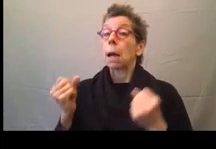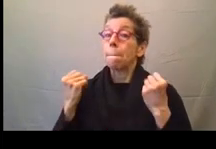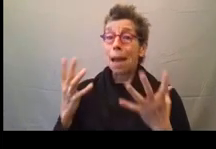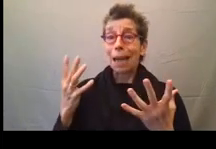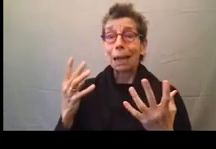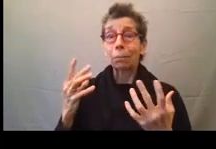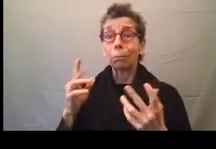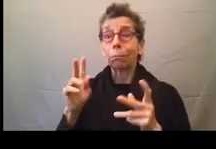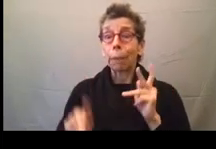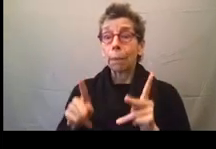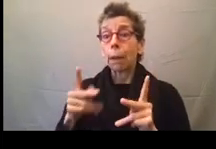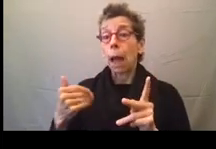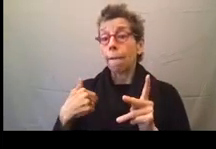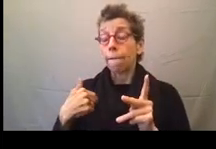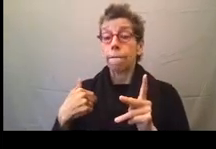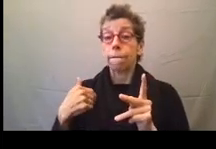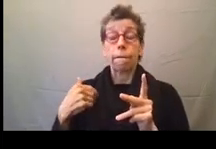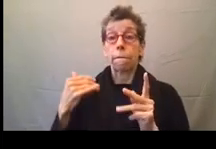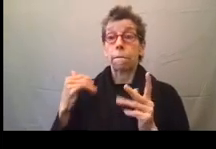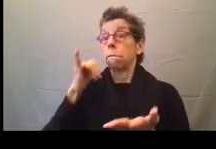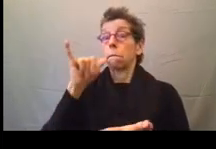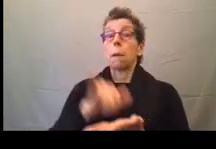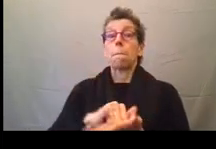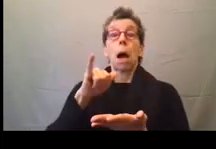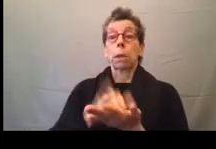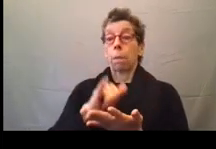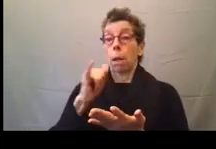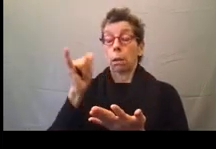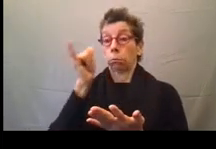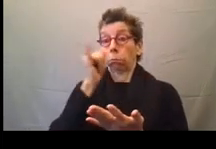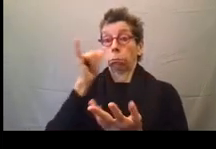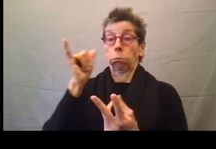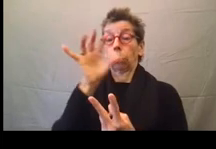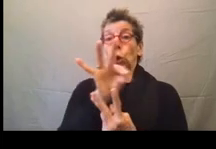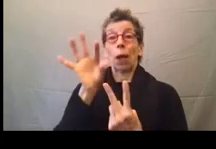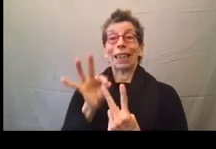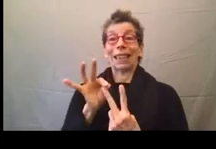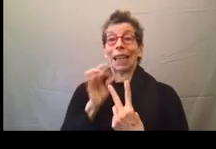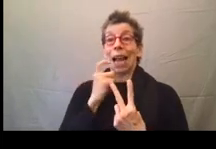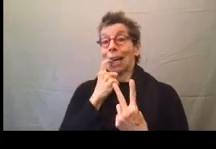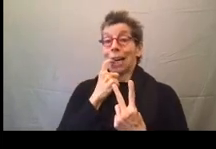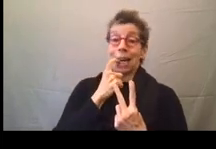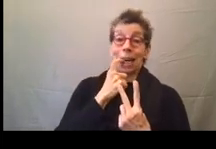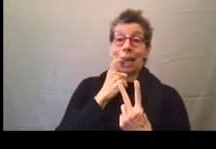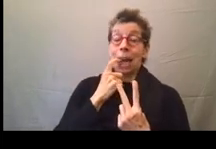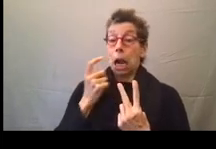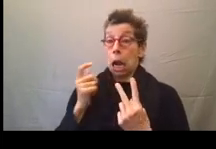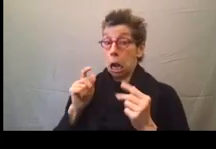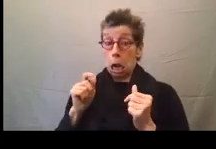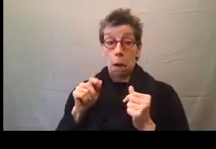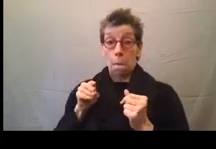an impossible choice between getting access to and maintaining support and care that they